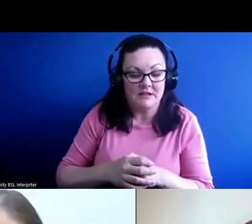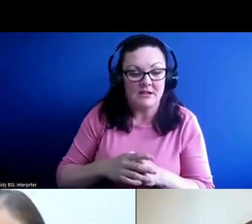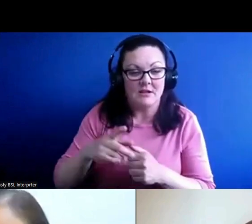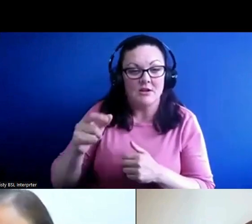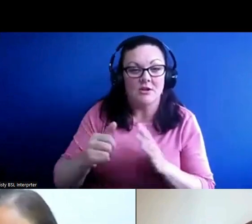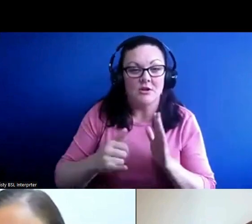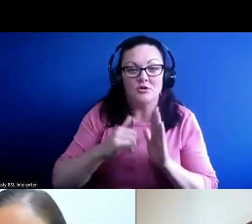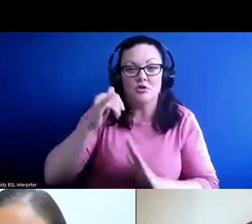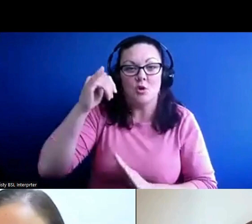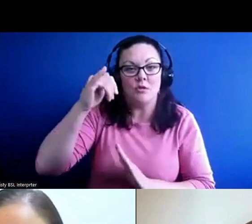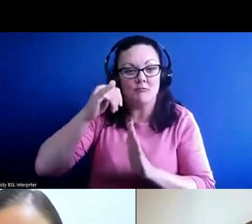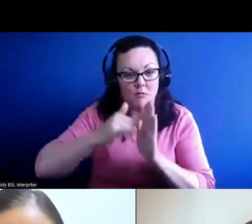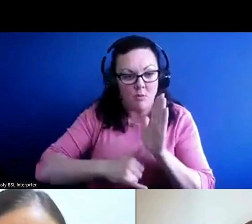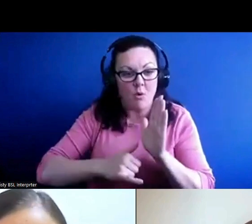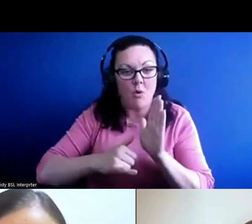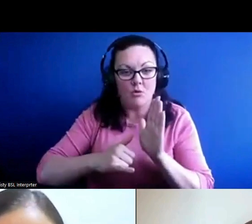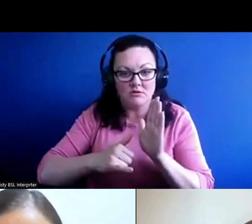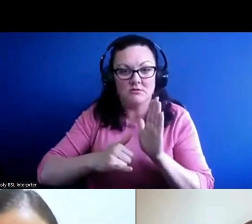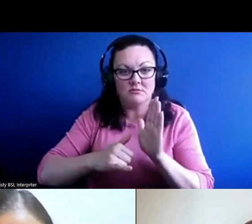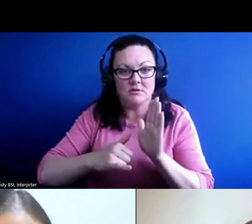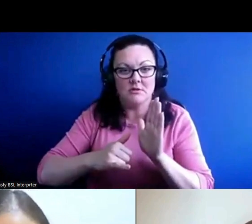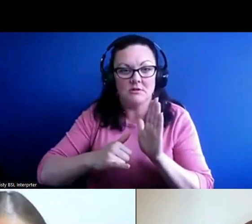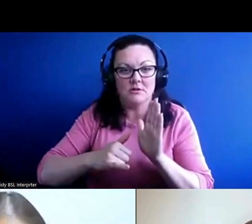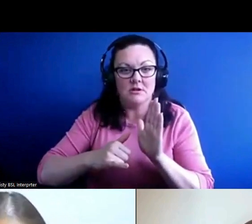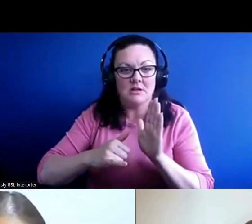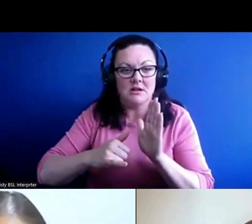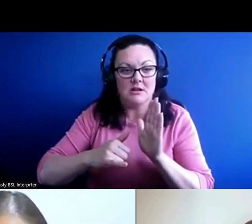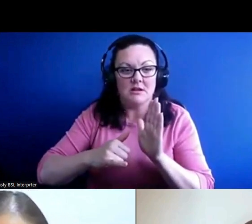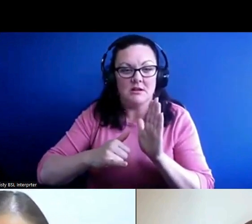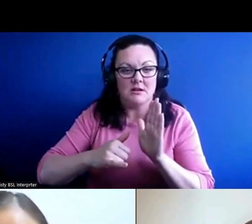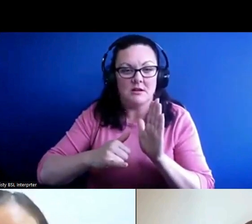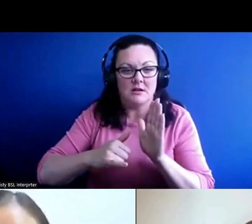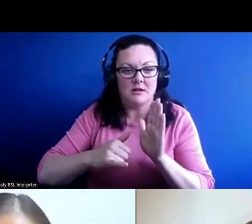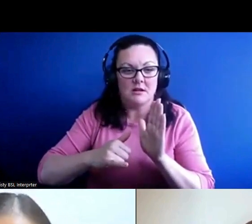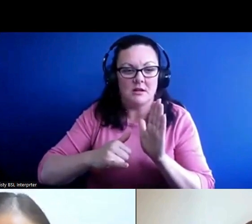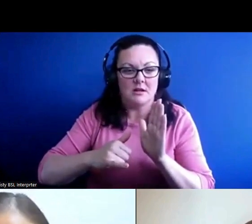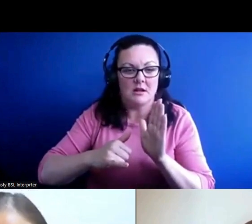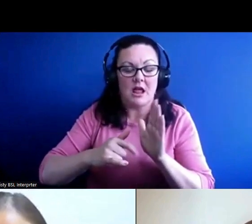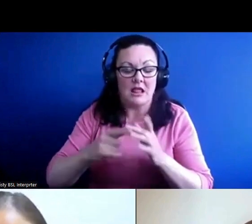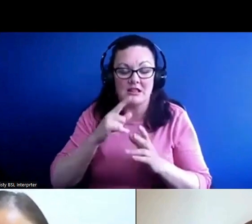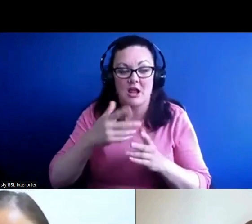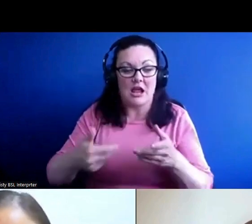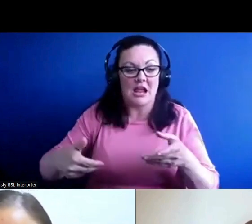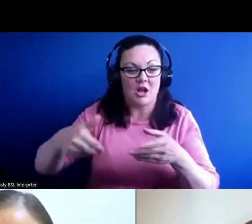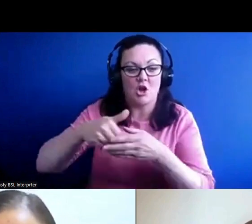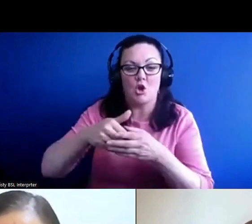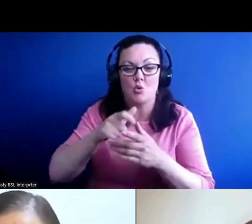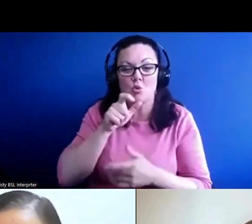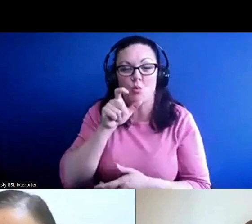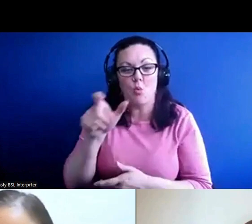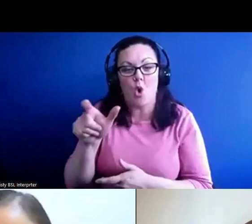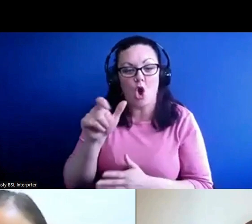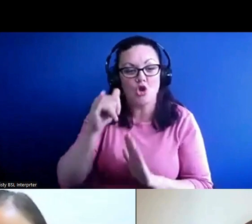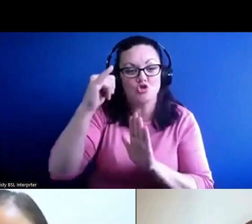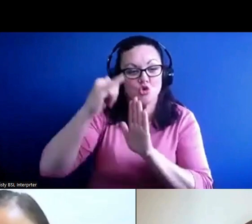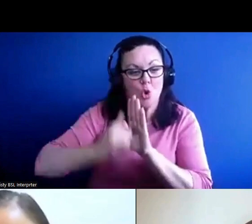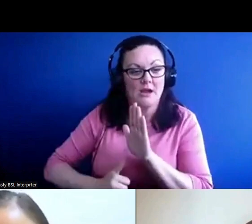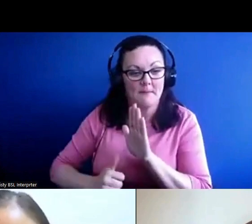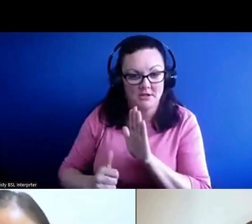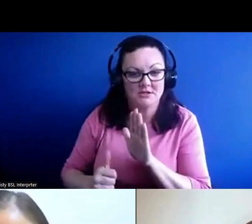they included in their Word document. So